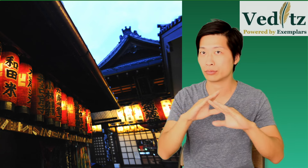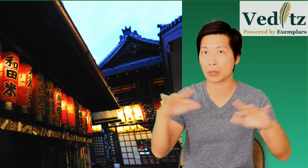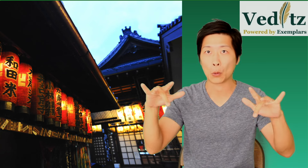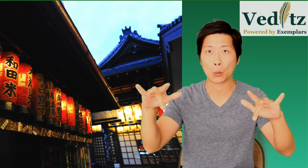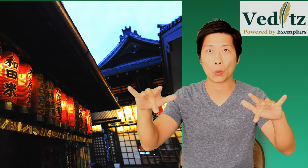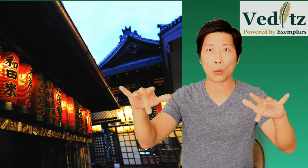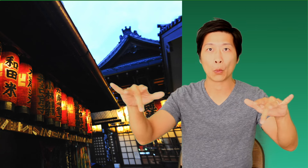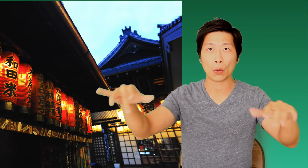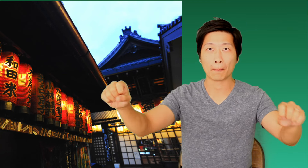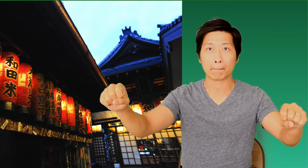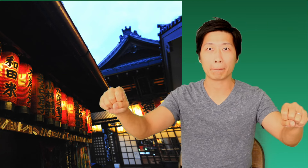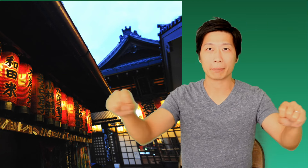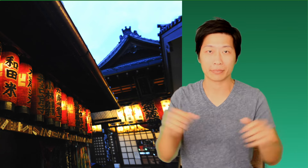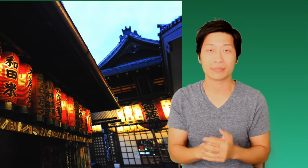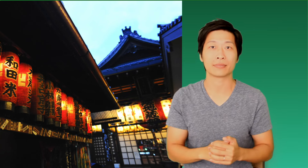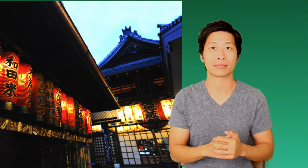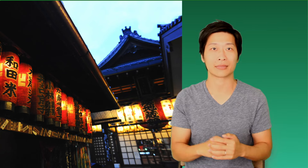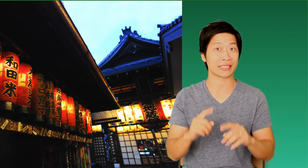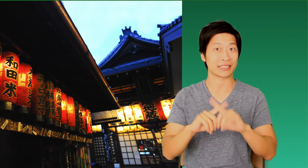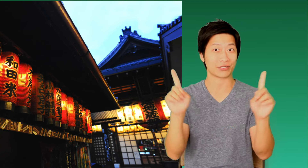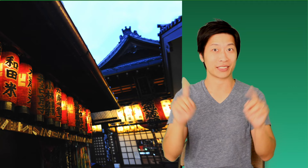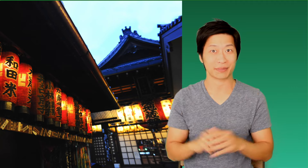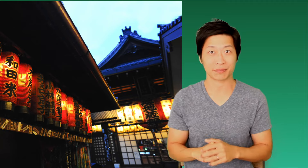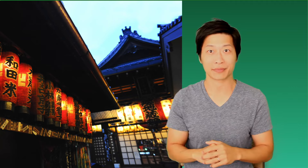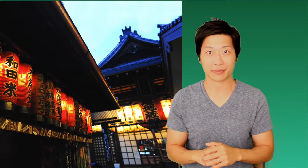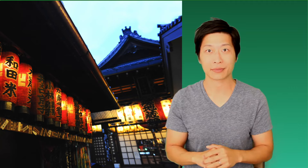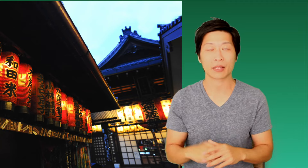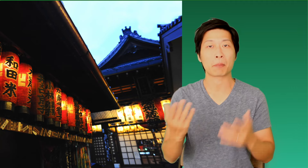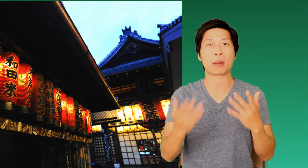completely dead or you might hear the